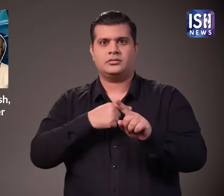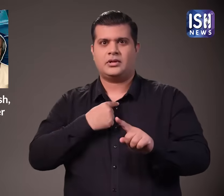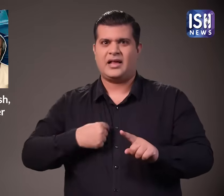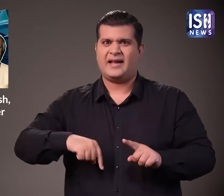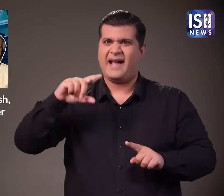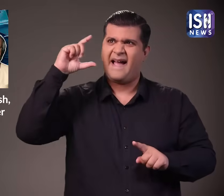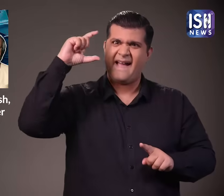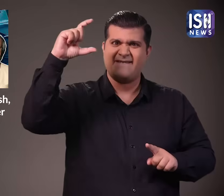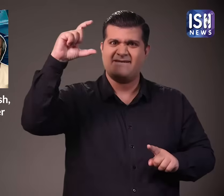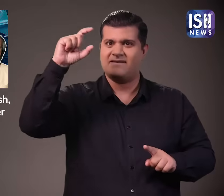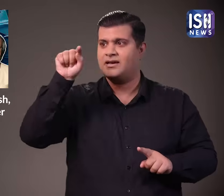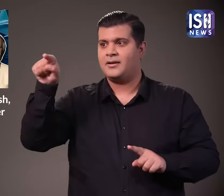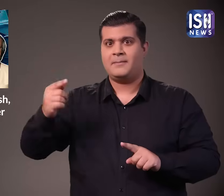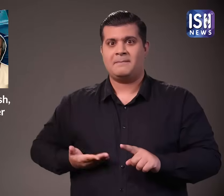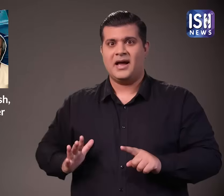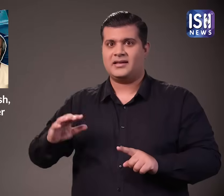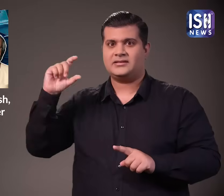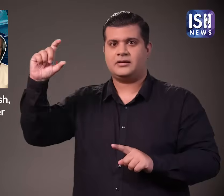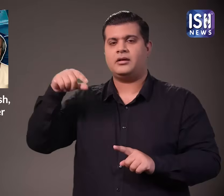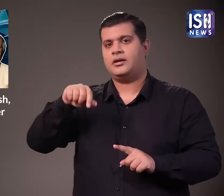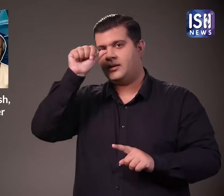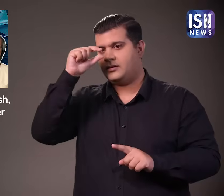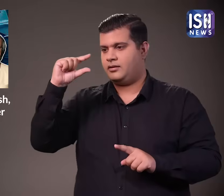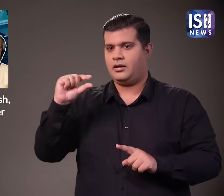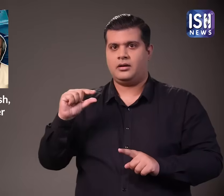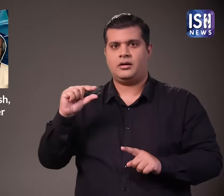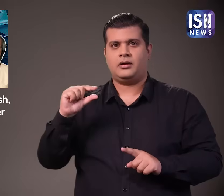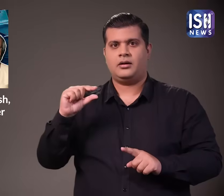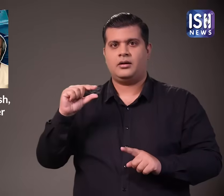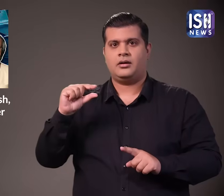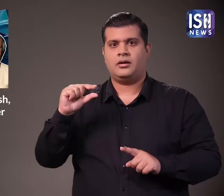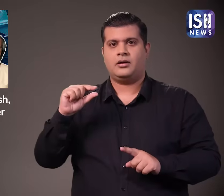Such a huge percentage for China, a little less for Bangladesh and least for India.